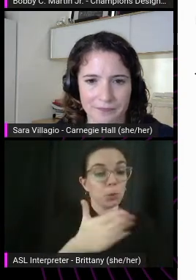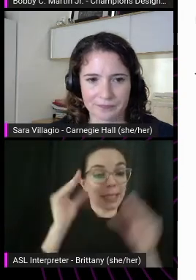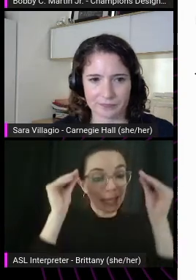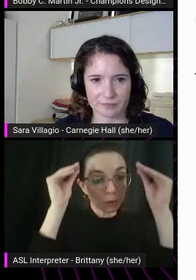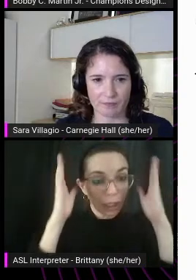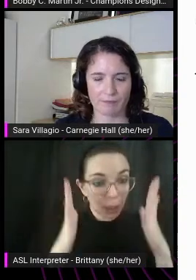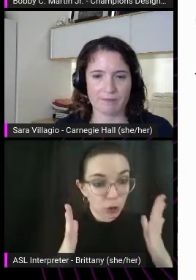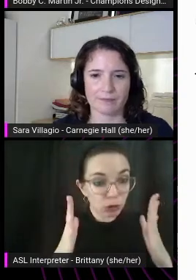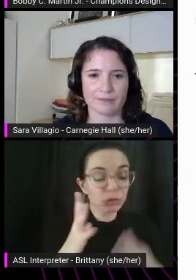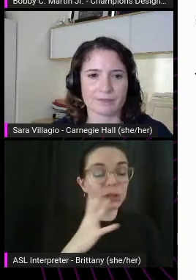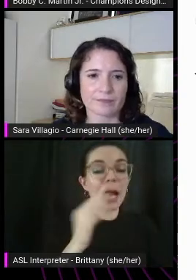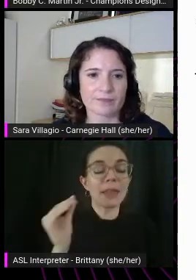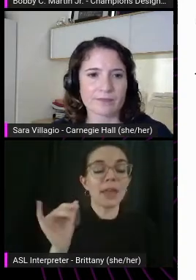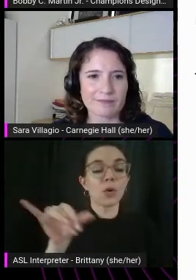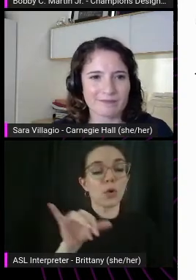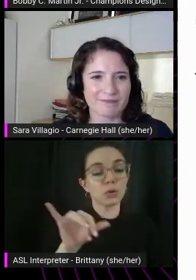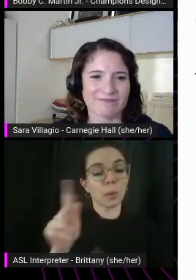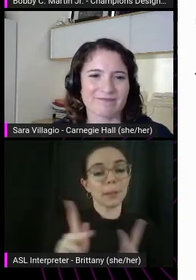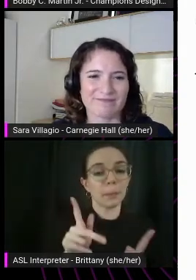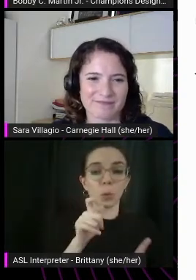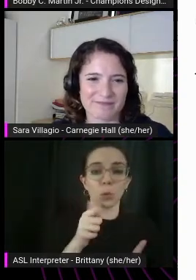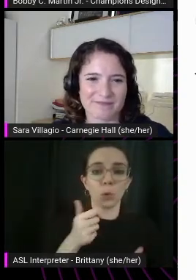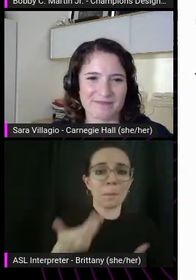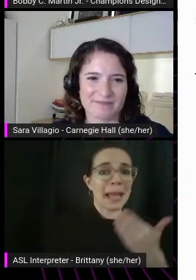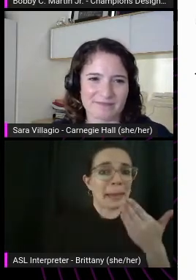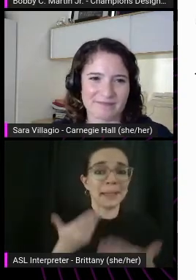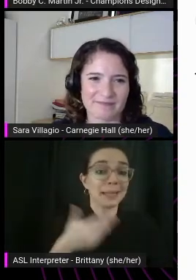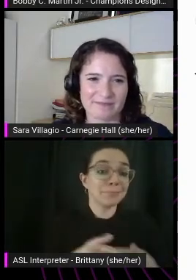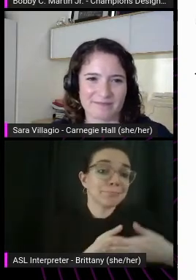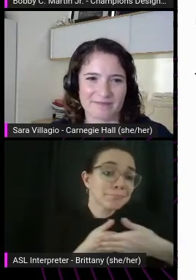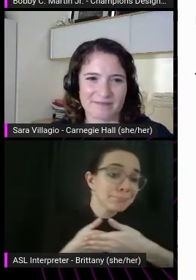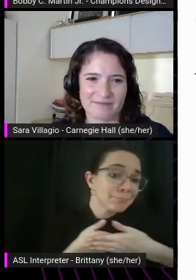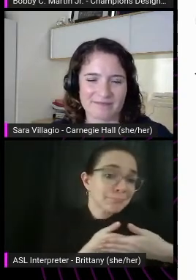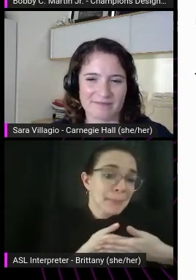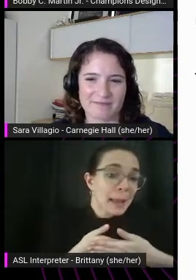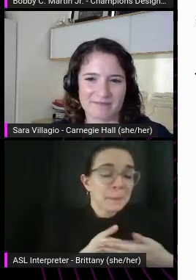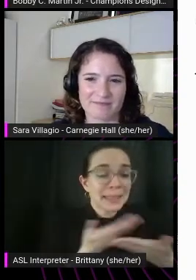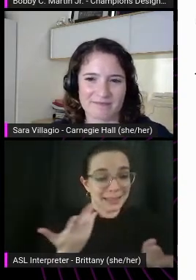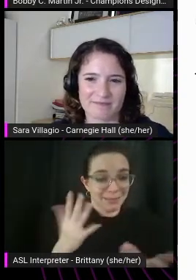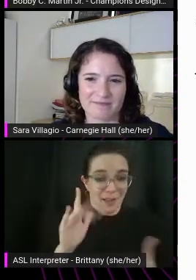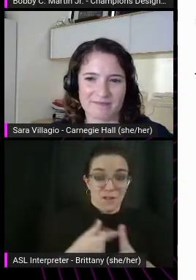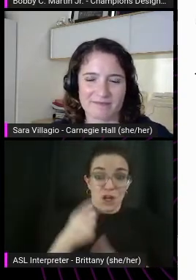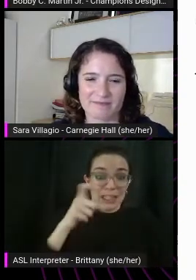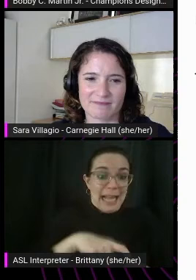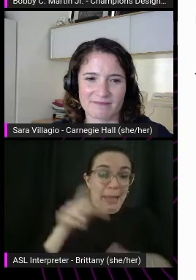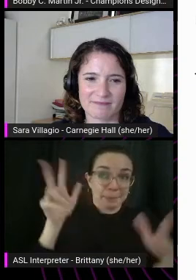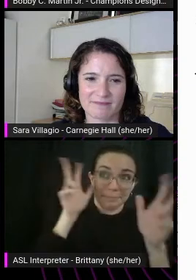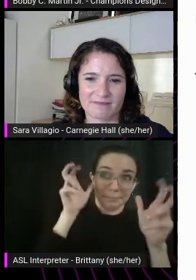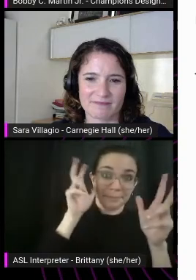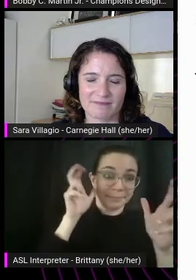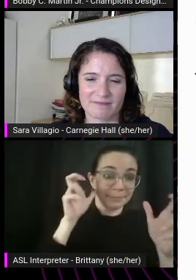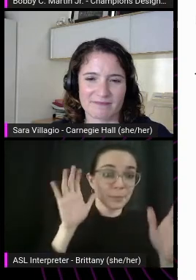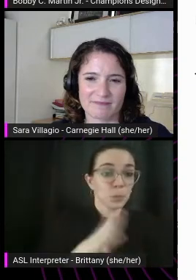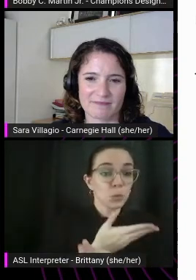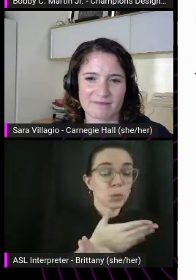as well as those that are, could be infants or just their first first time even hearing music and trying to just figure out,